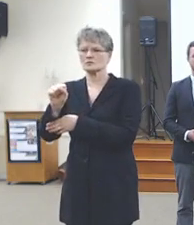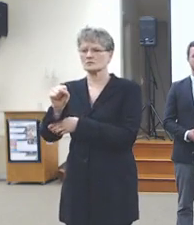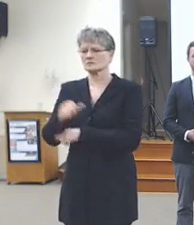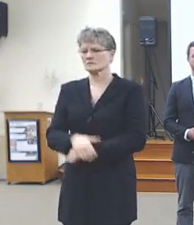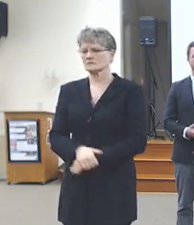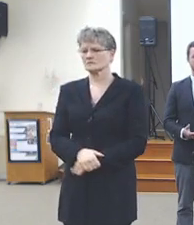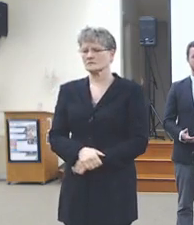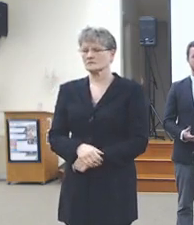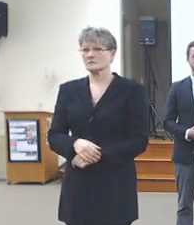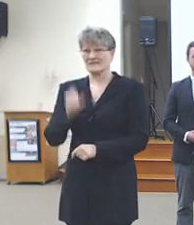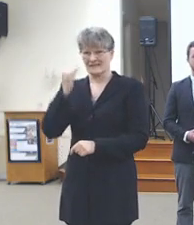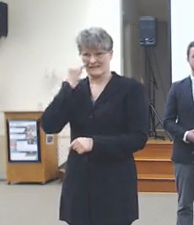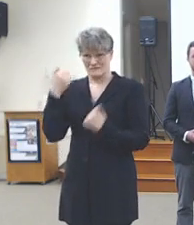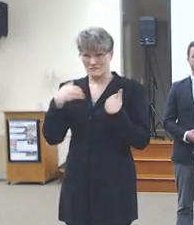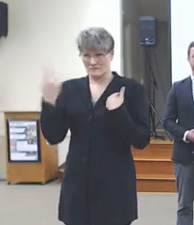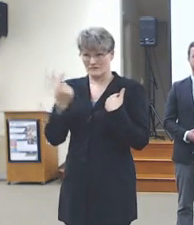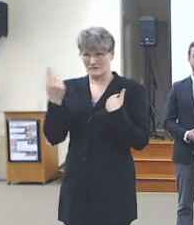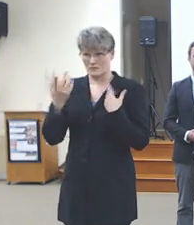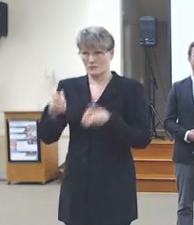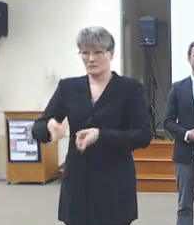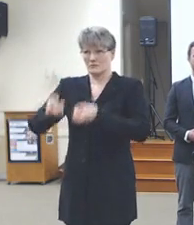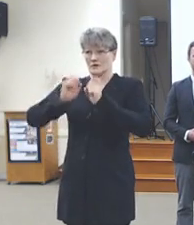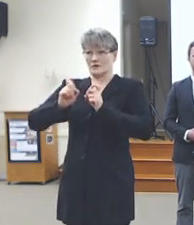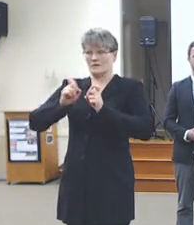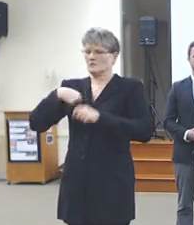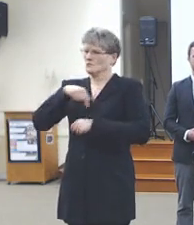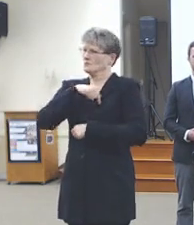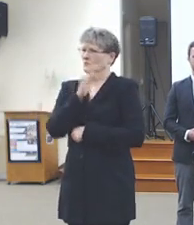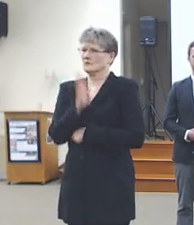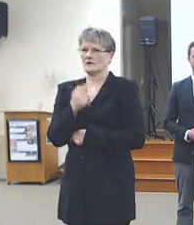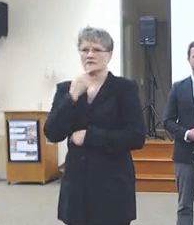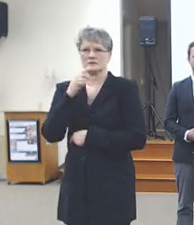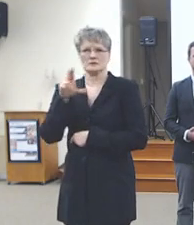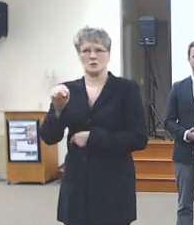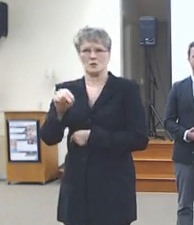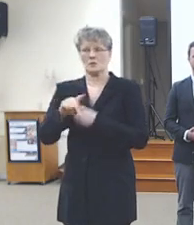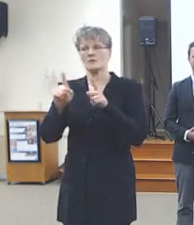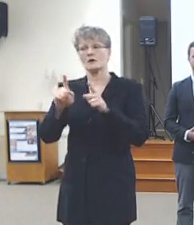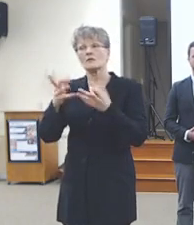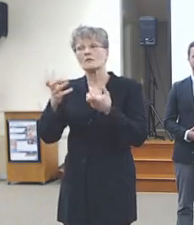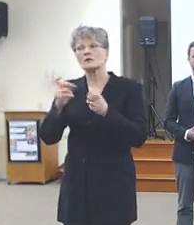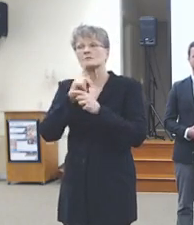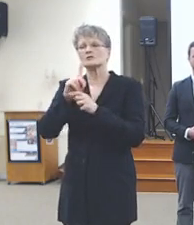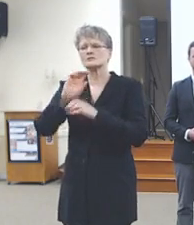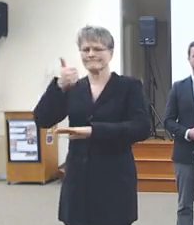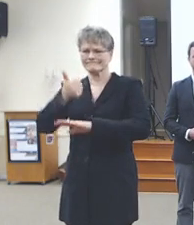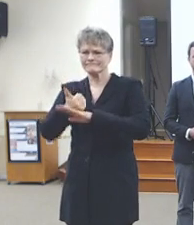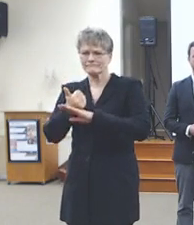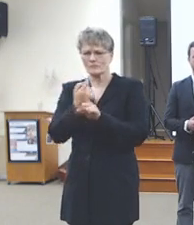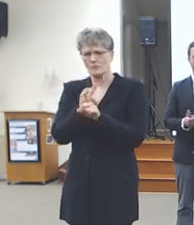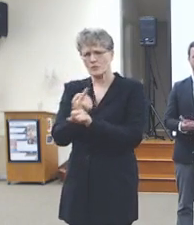anything that the community decides to provide, but we just want to make sure it's done in a methodical way, so we don't have somebody just dropping a box